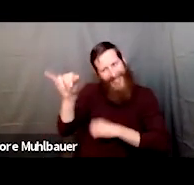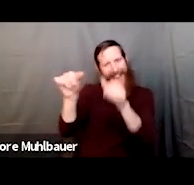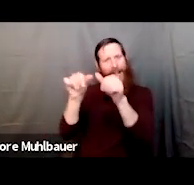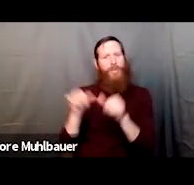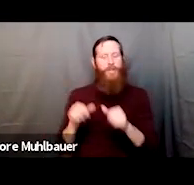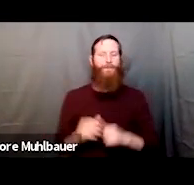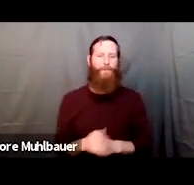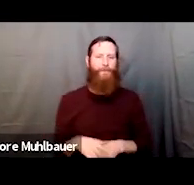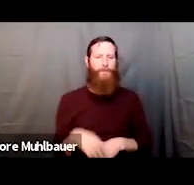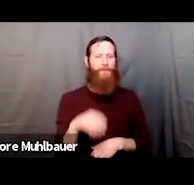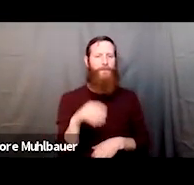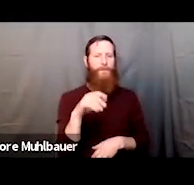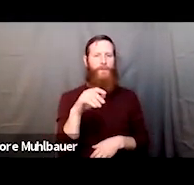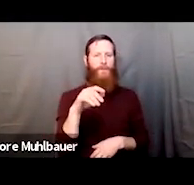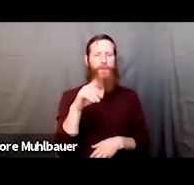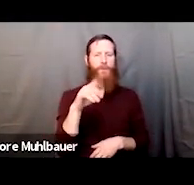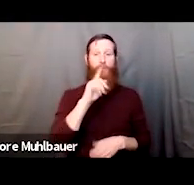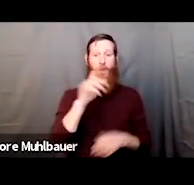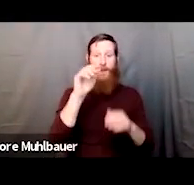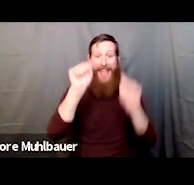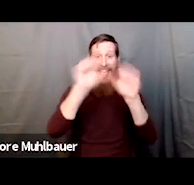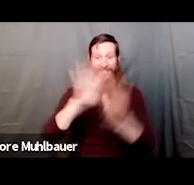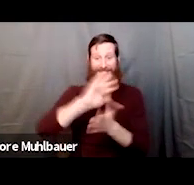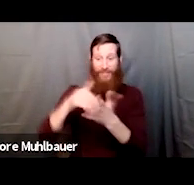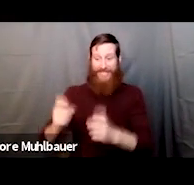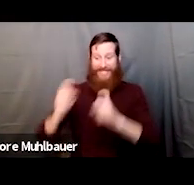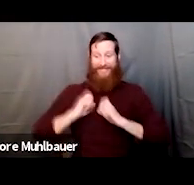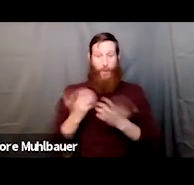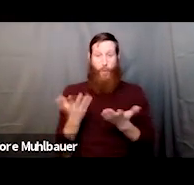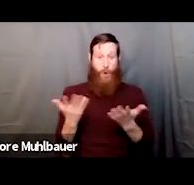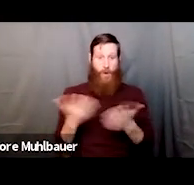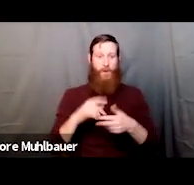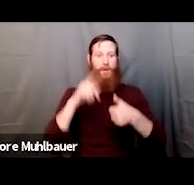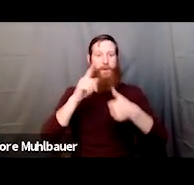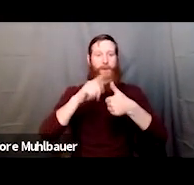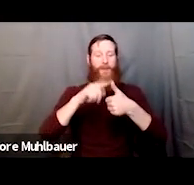The tools that the avalanche centers give us are going to be called the danger rating and the bottomline.